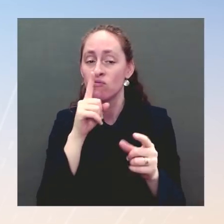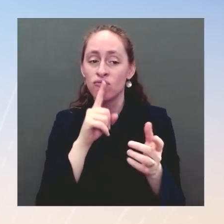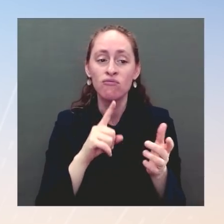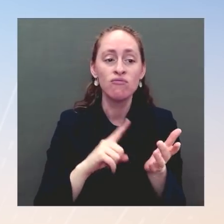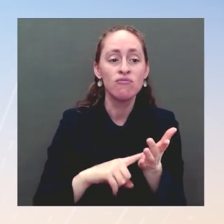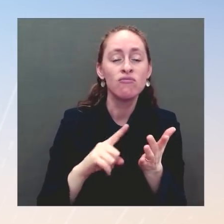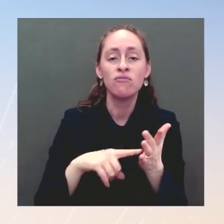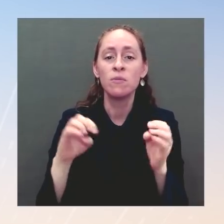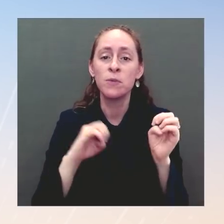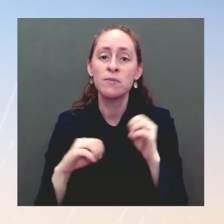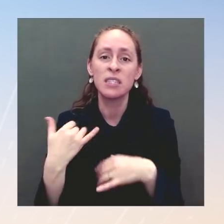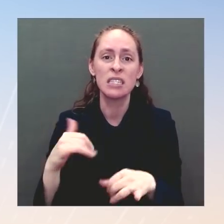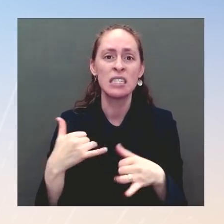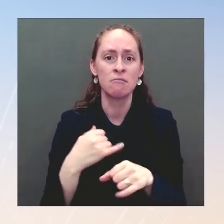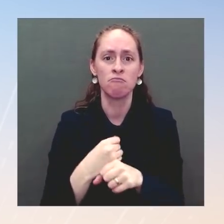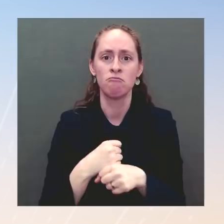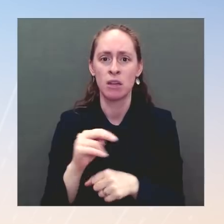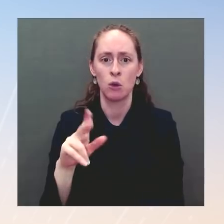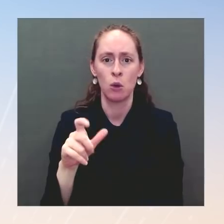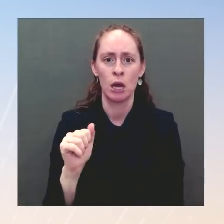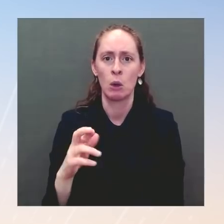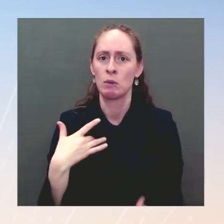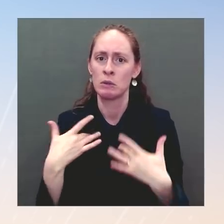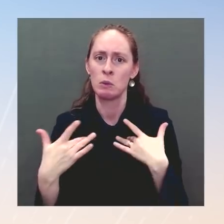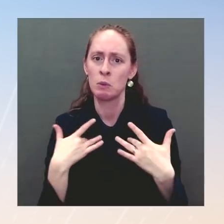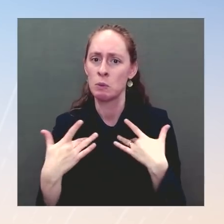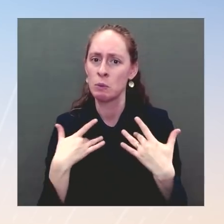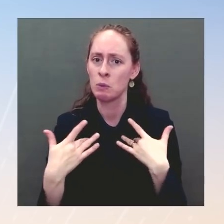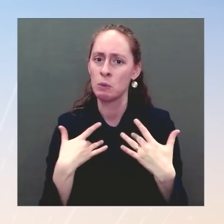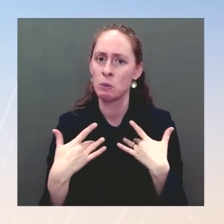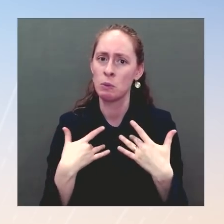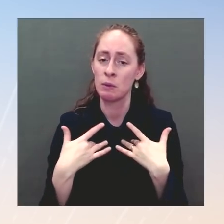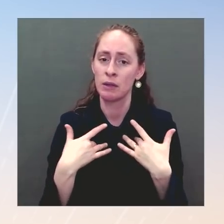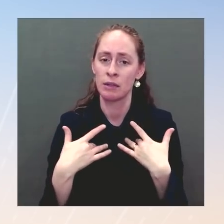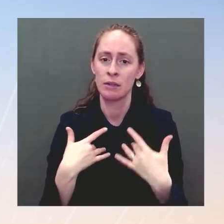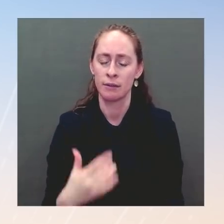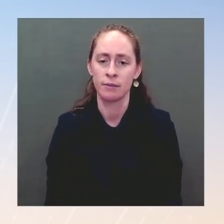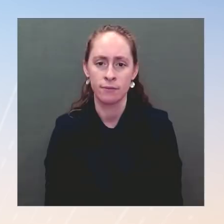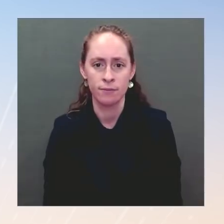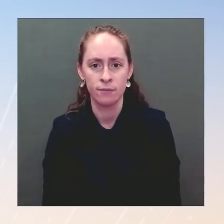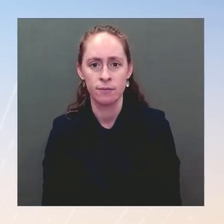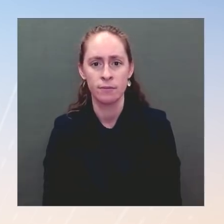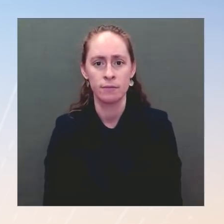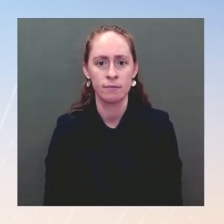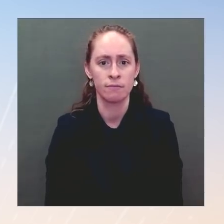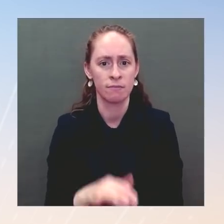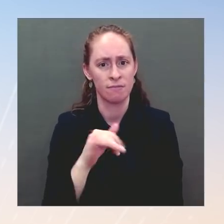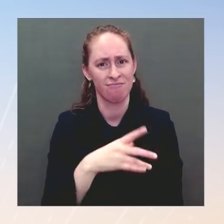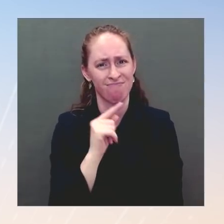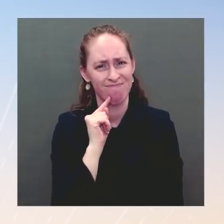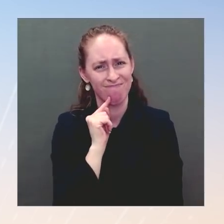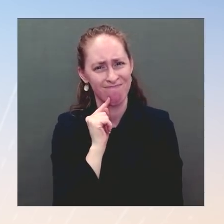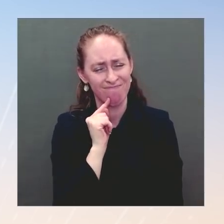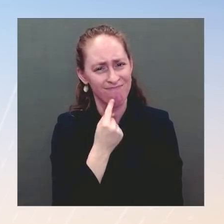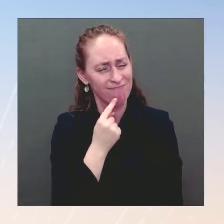and negotiations. So, yes, significant progress and we are close. But there's a lot that still needs to be worked out.